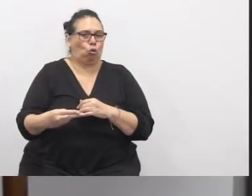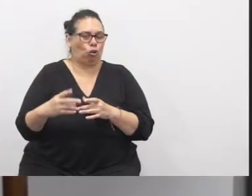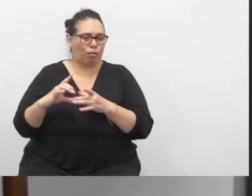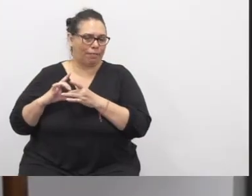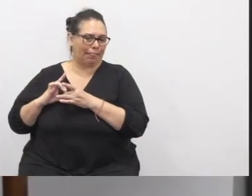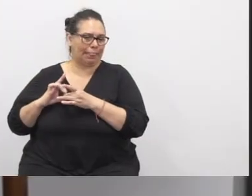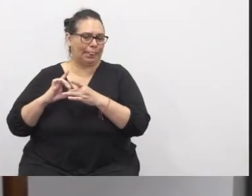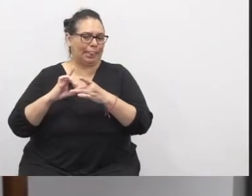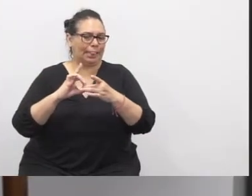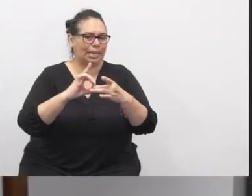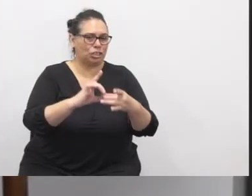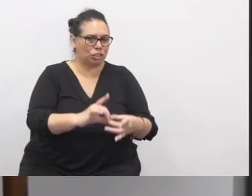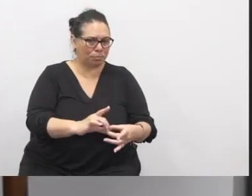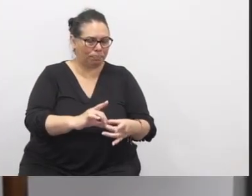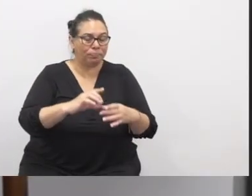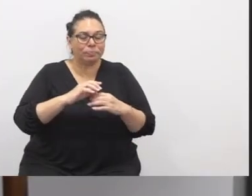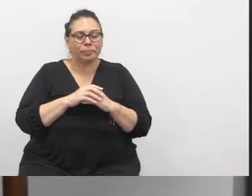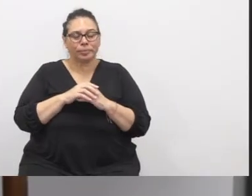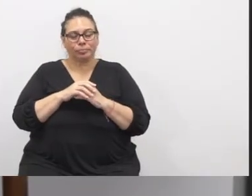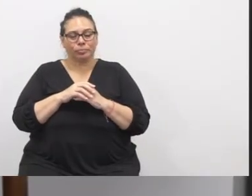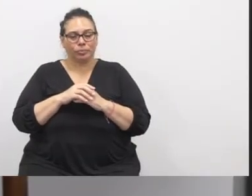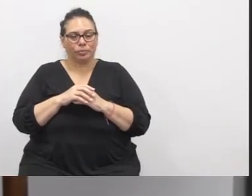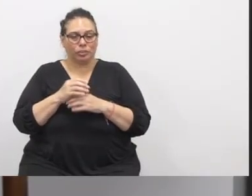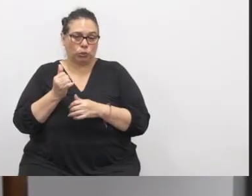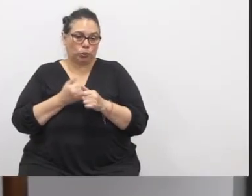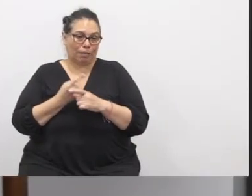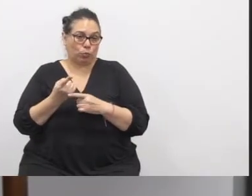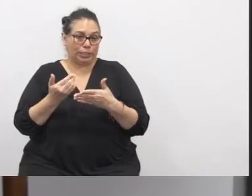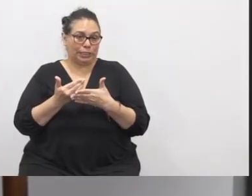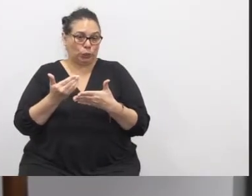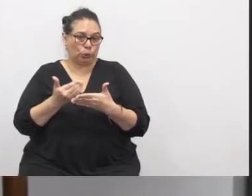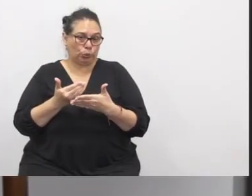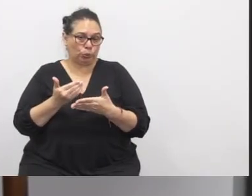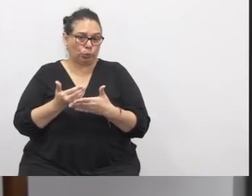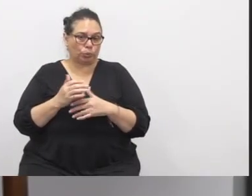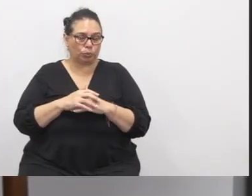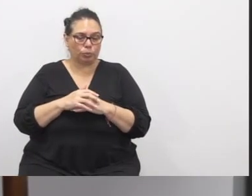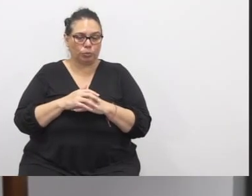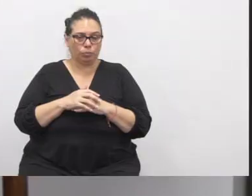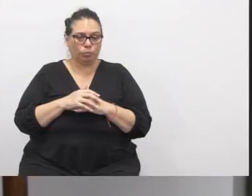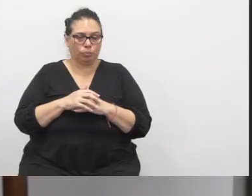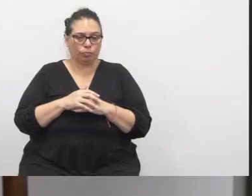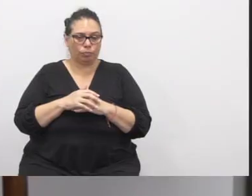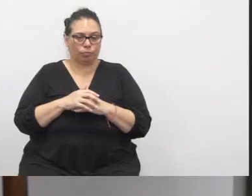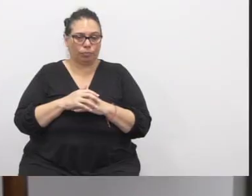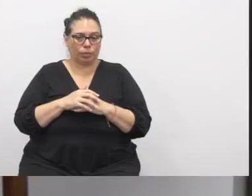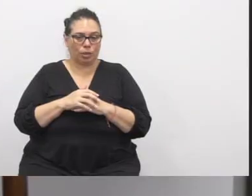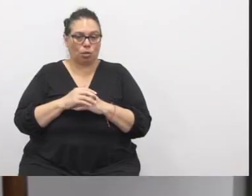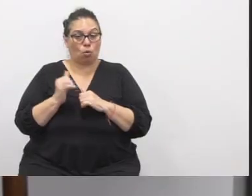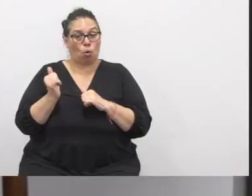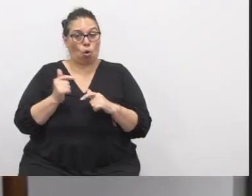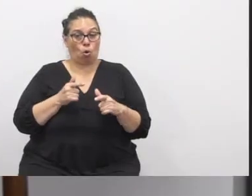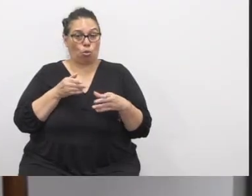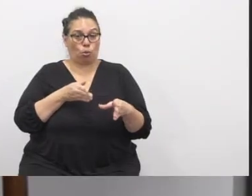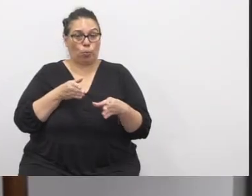that comes with that, right? And so everybody is new to them. And all of the way that we, all the way that we do things are new to them.